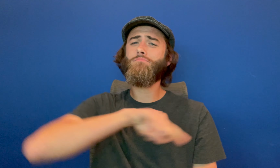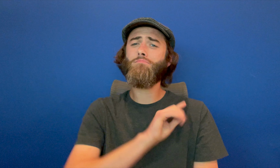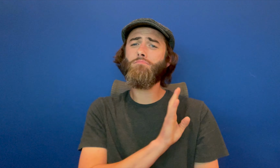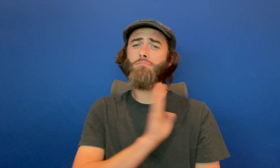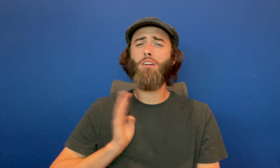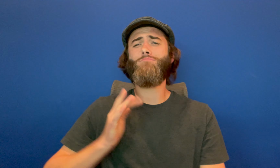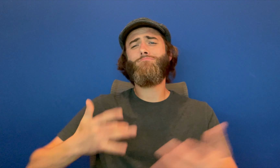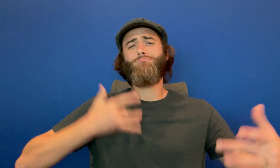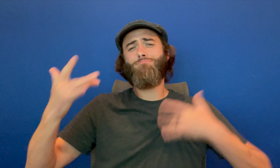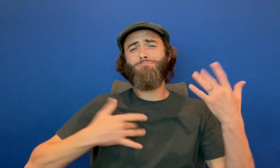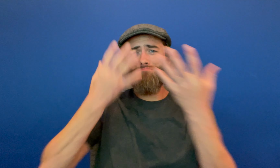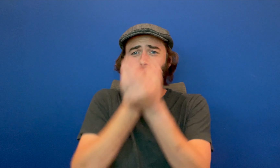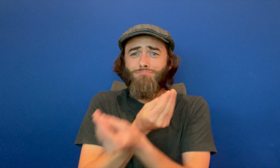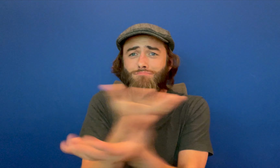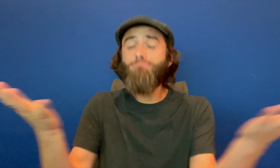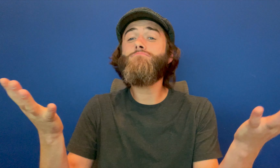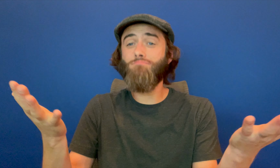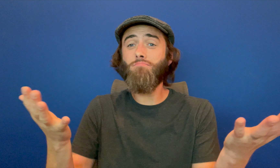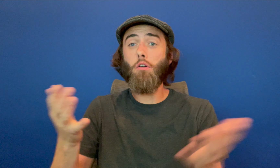We, the Board, are thrilled to announce